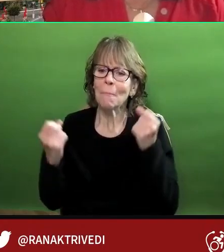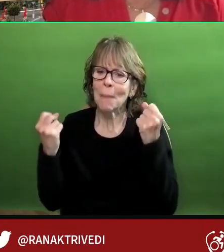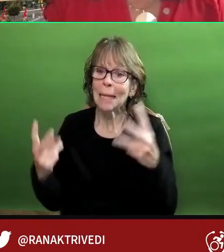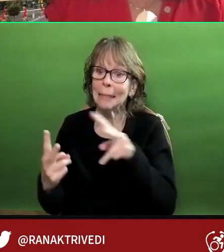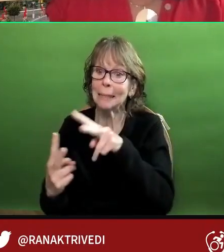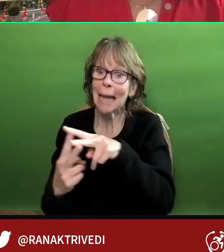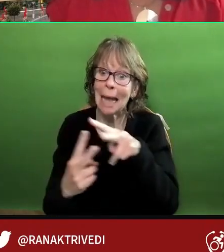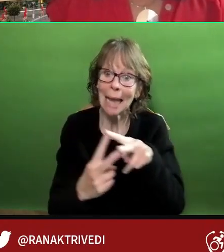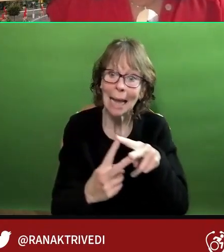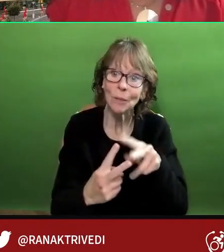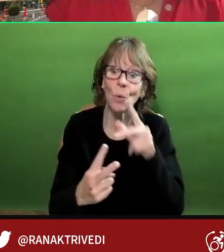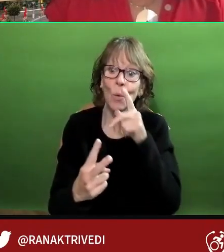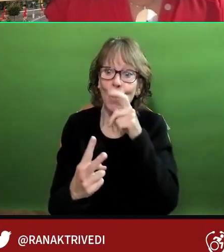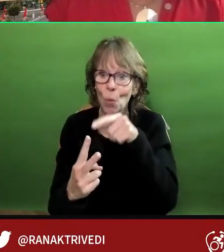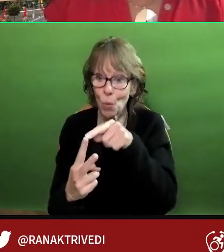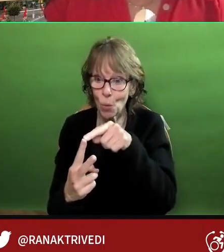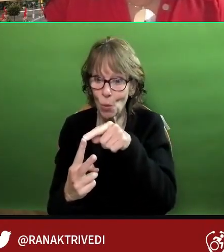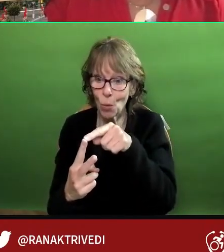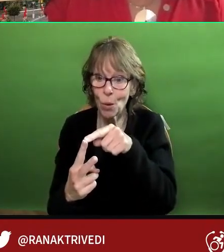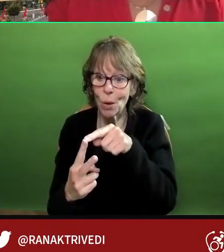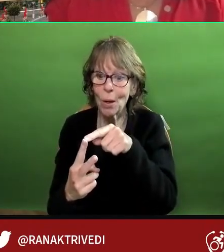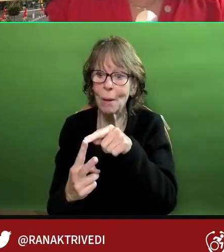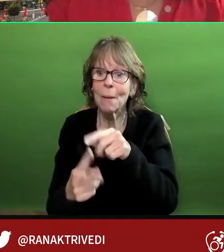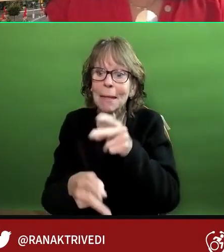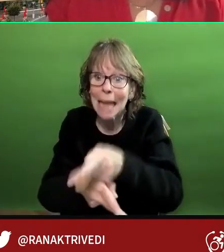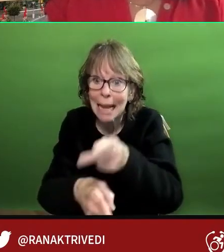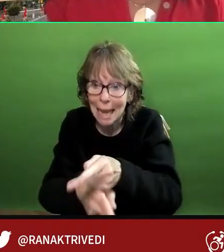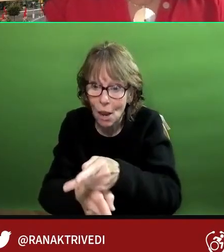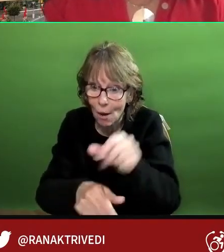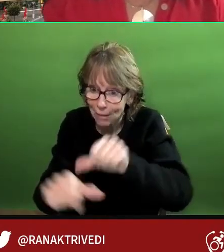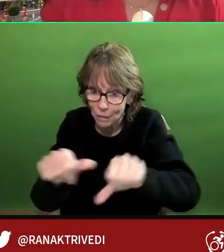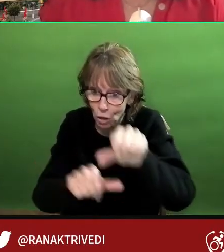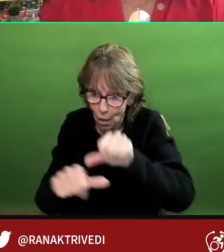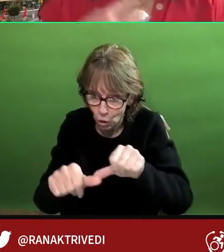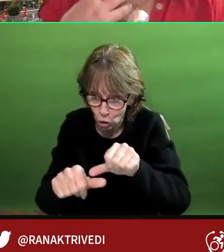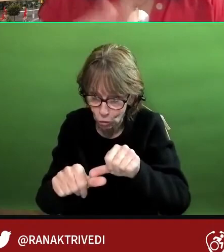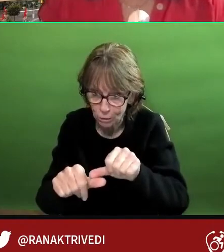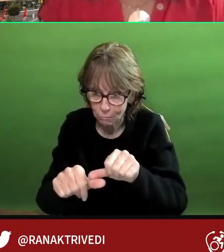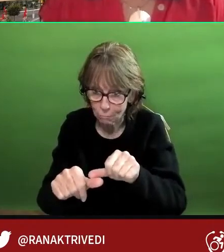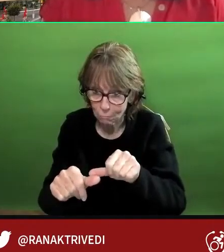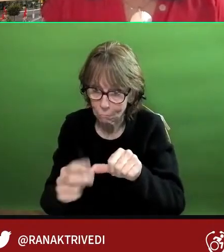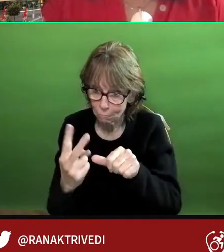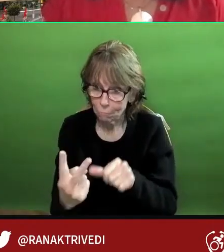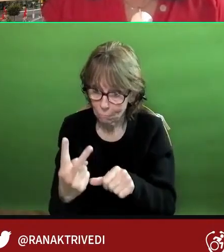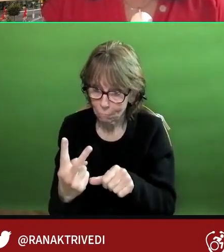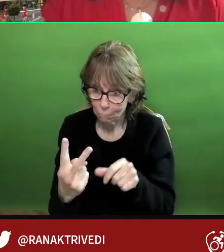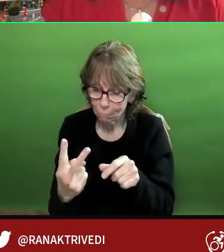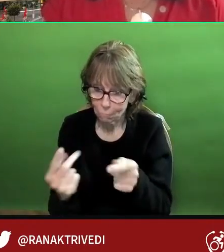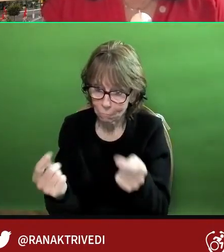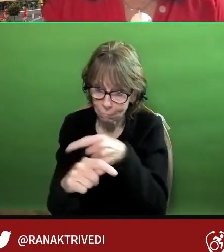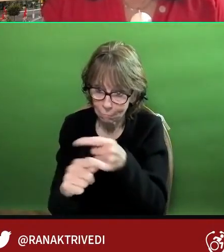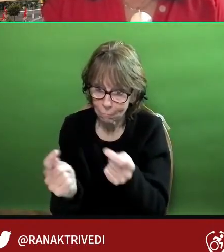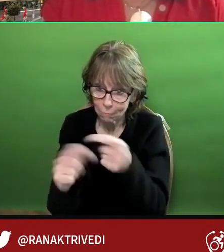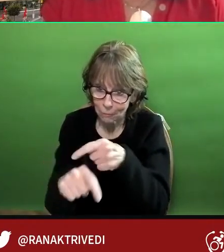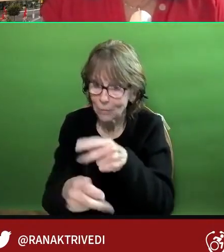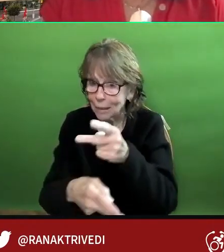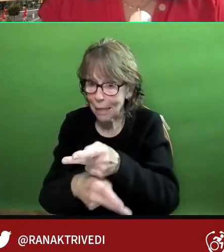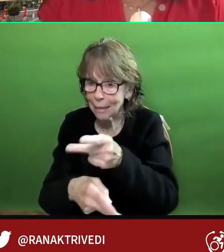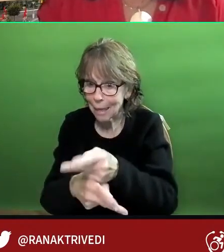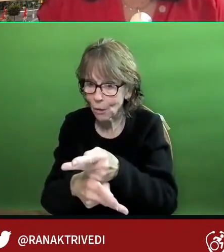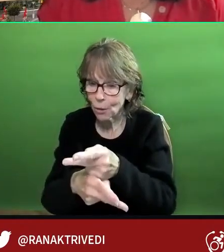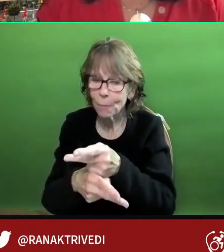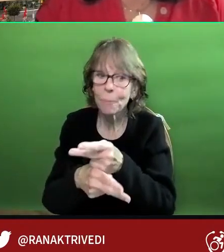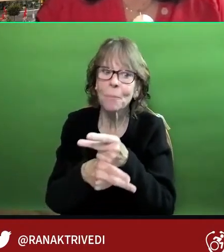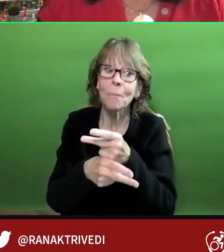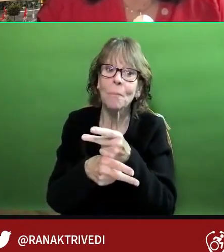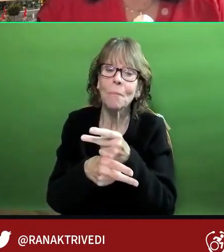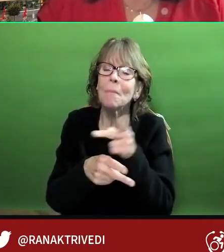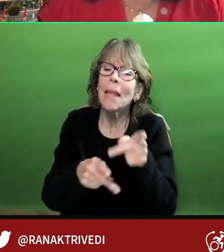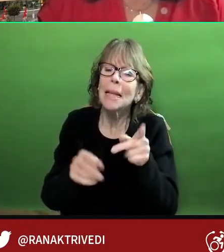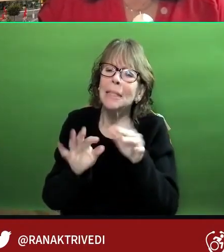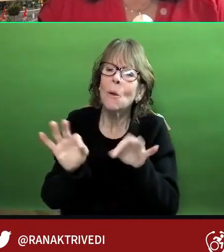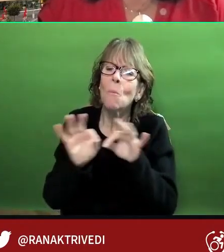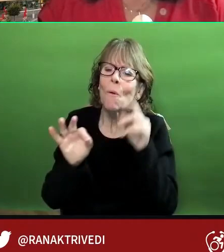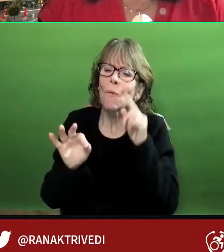world, people who are taking care of each other. And it's important to recognize that there's